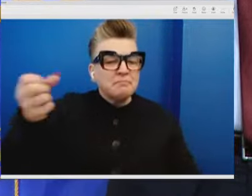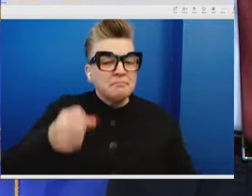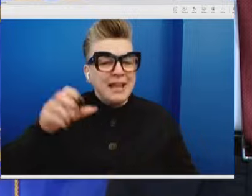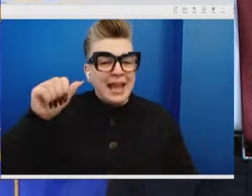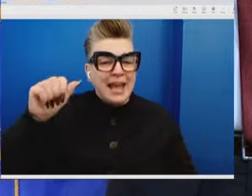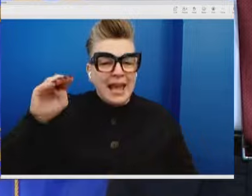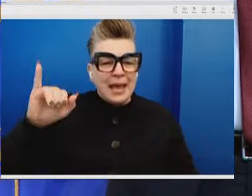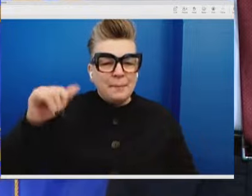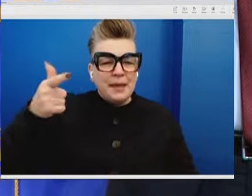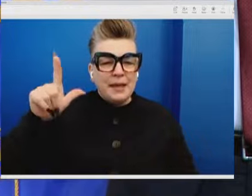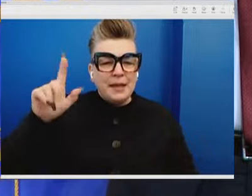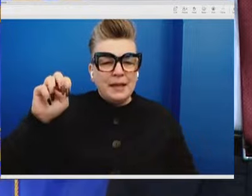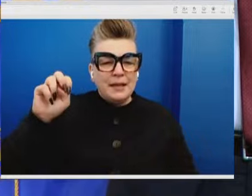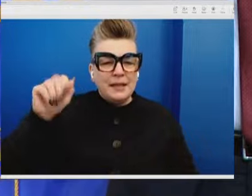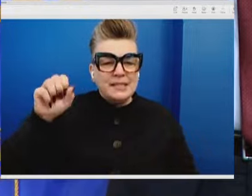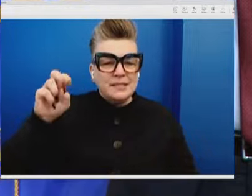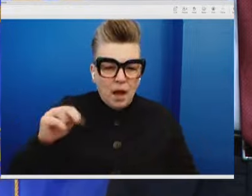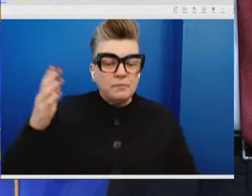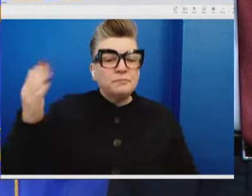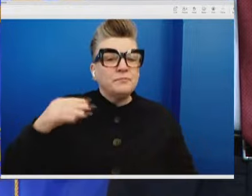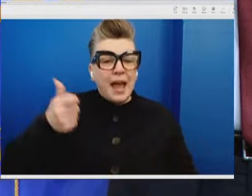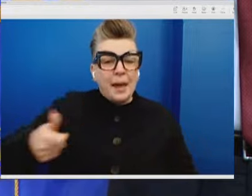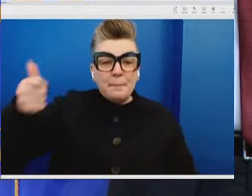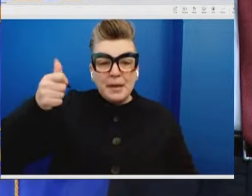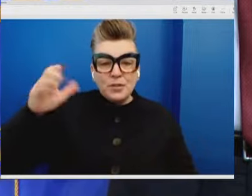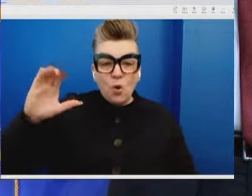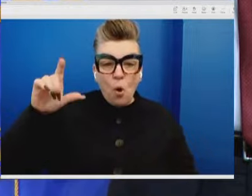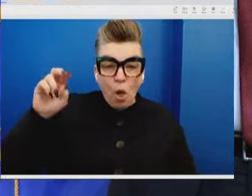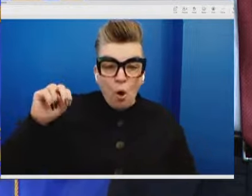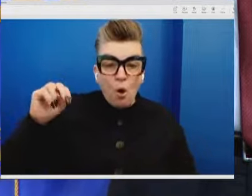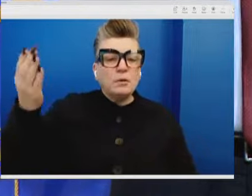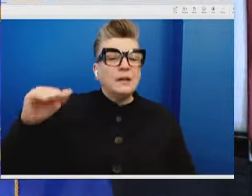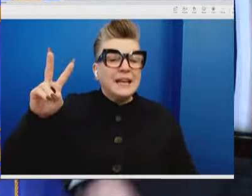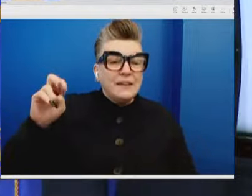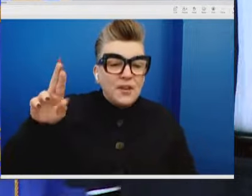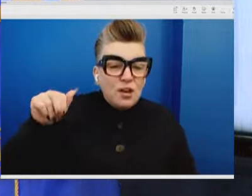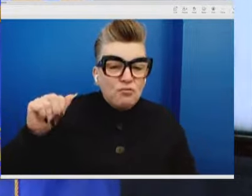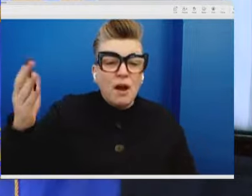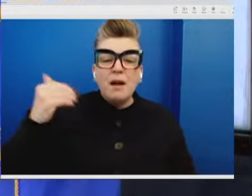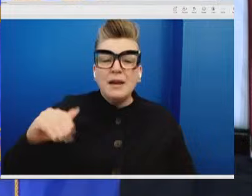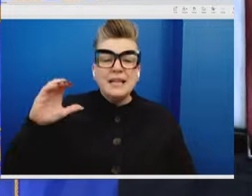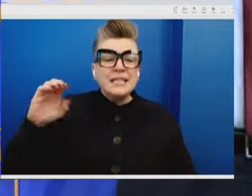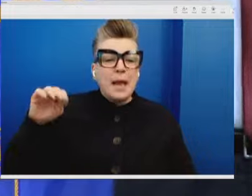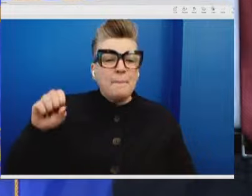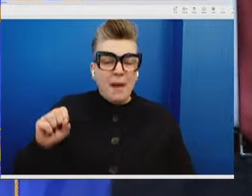Viera and Ming Lee Lai have been helping CMS pilot tools. She's been very helpful